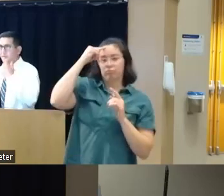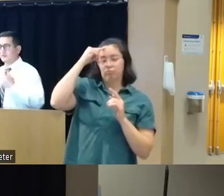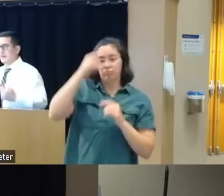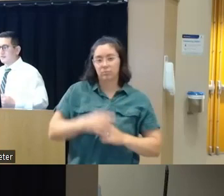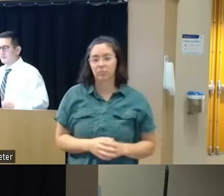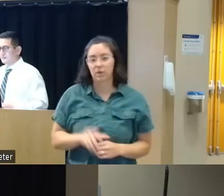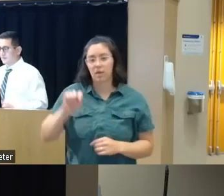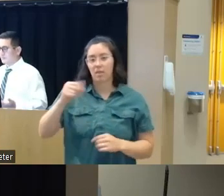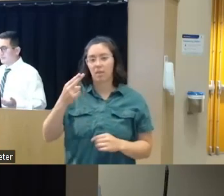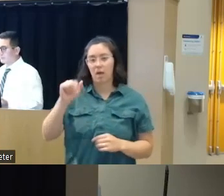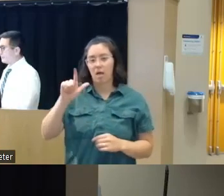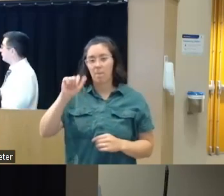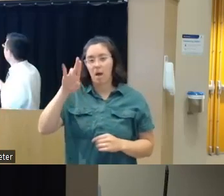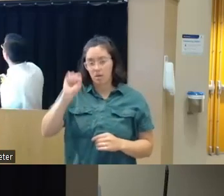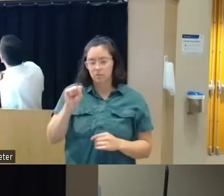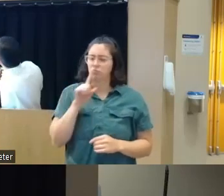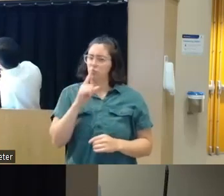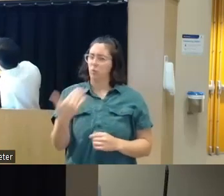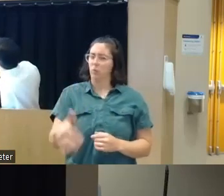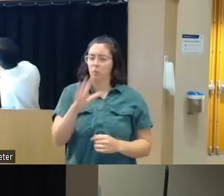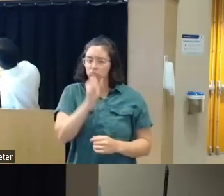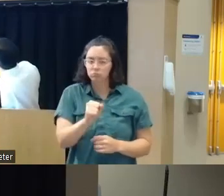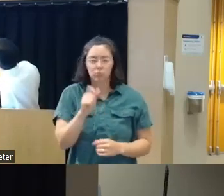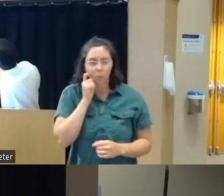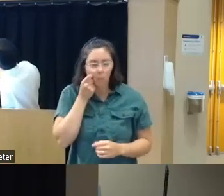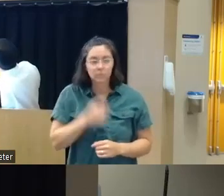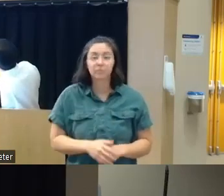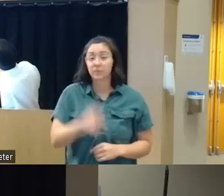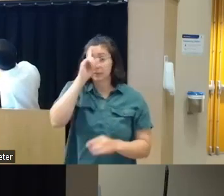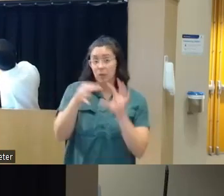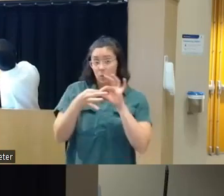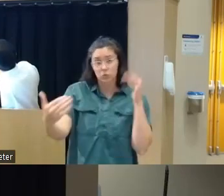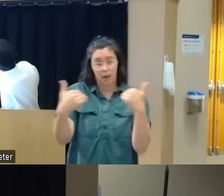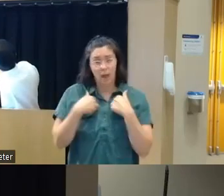the thalamus and I was like that's really cool you know in psychosis you have problems with synapses